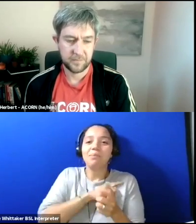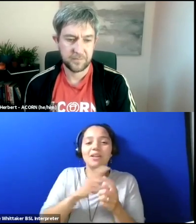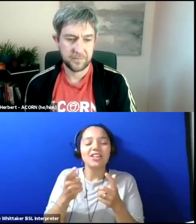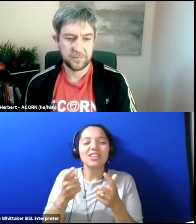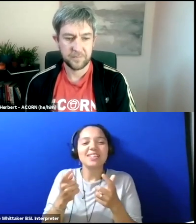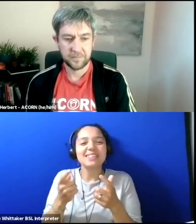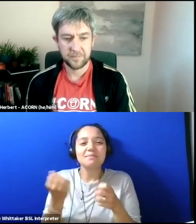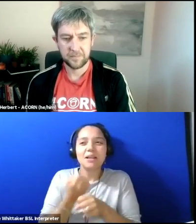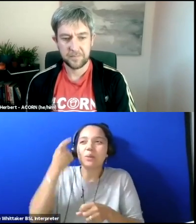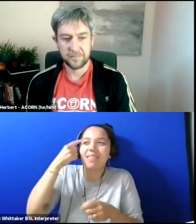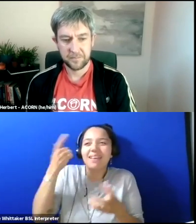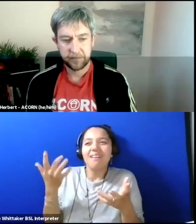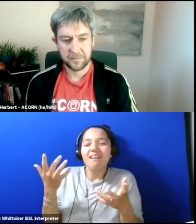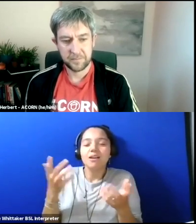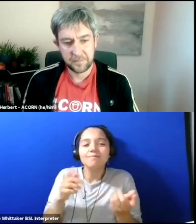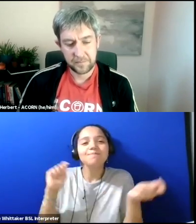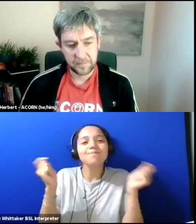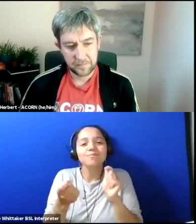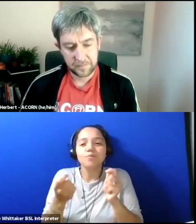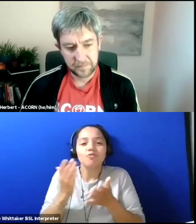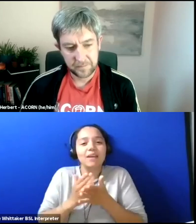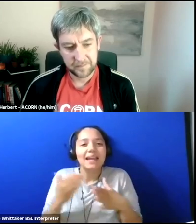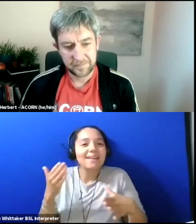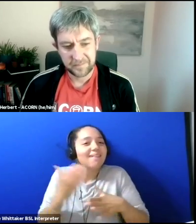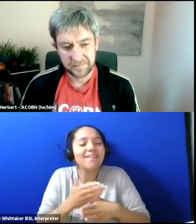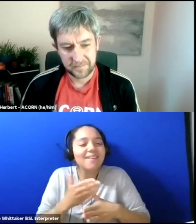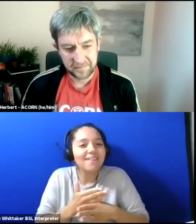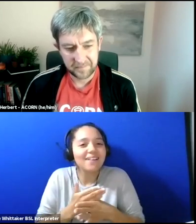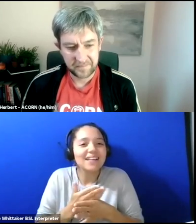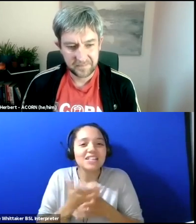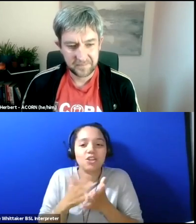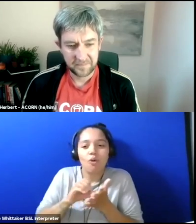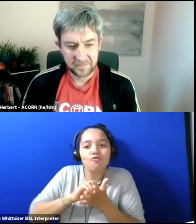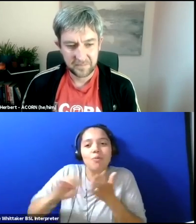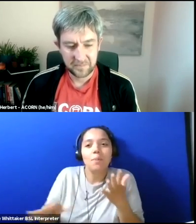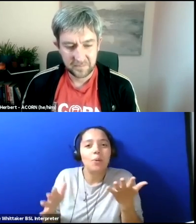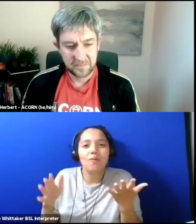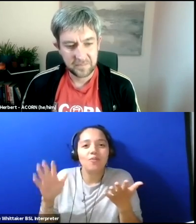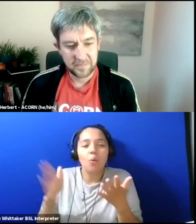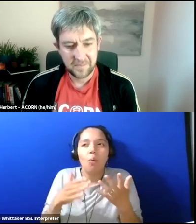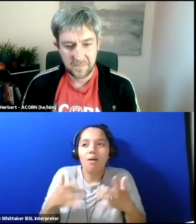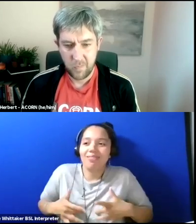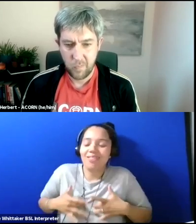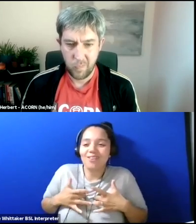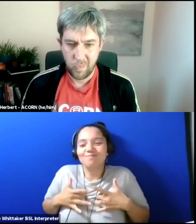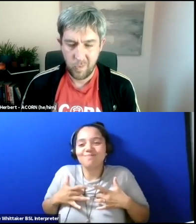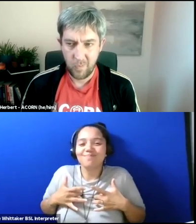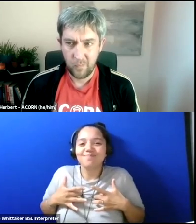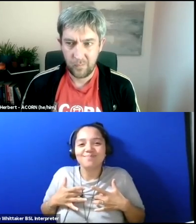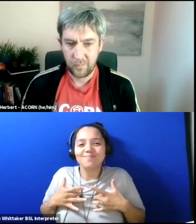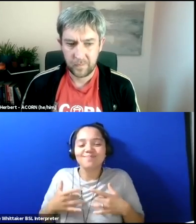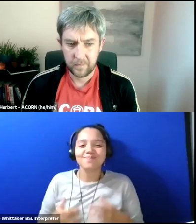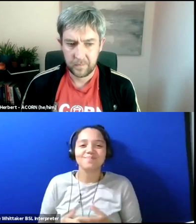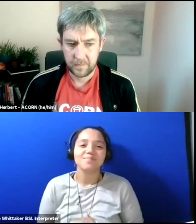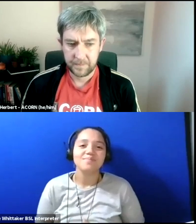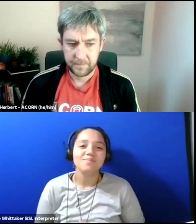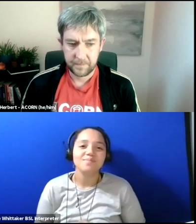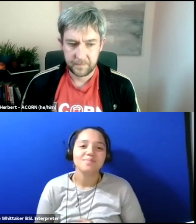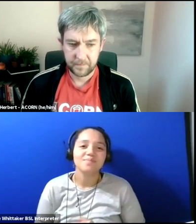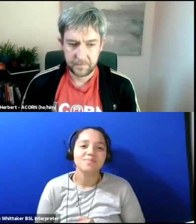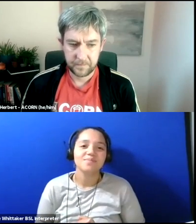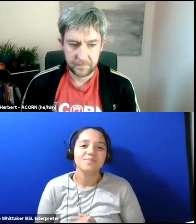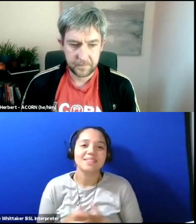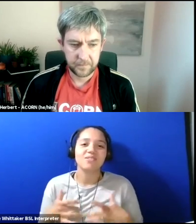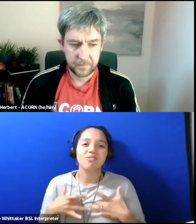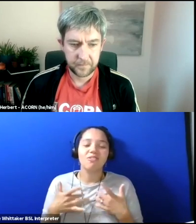in that sense, because they've completely removed all sense of regulation or